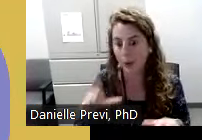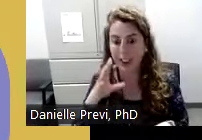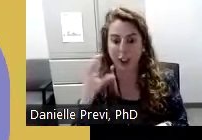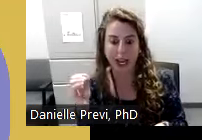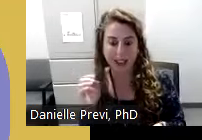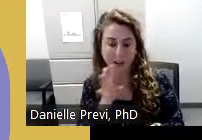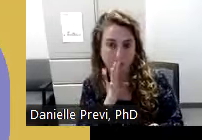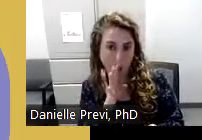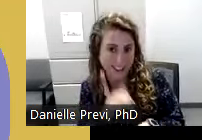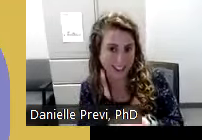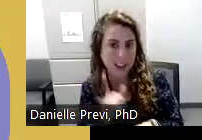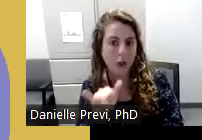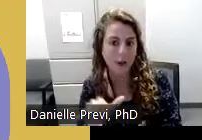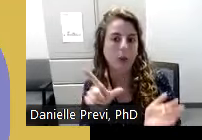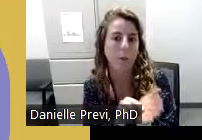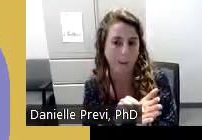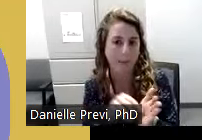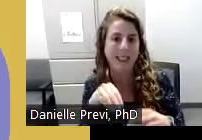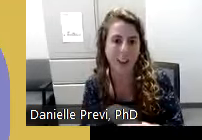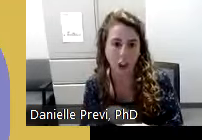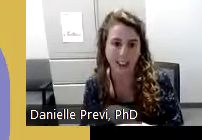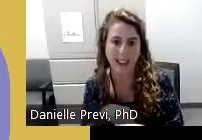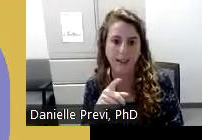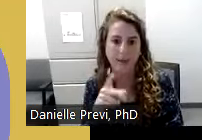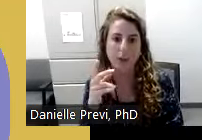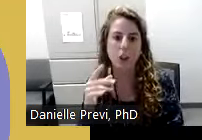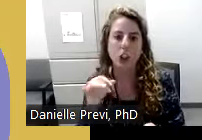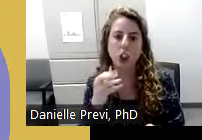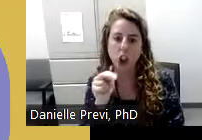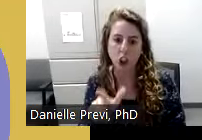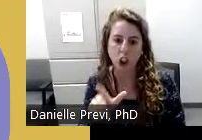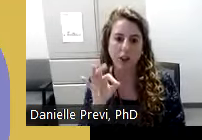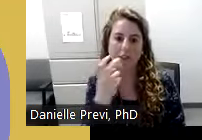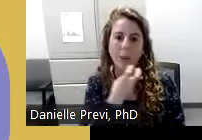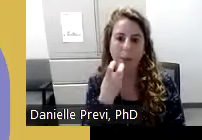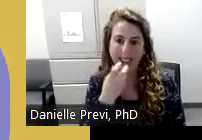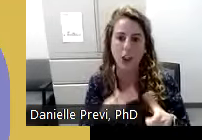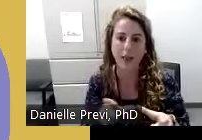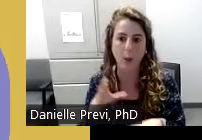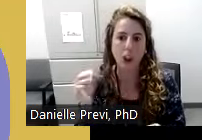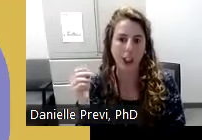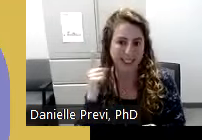related to sign language and spoken English published in the Journal of